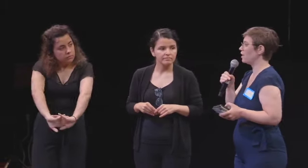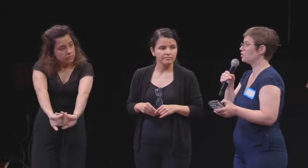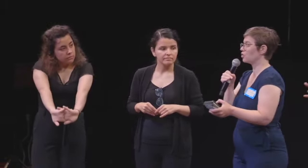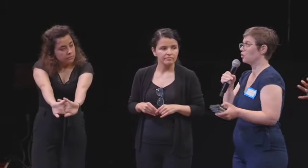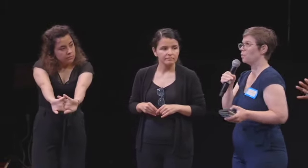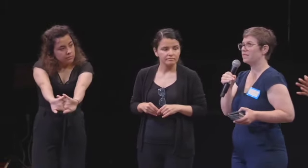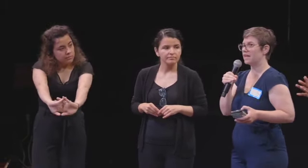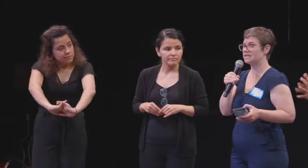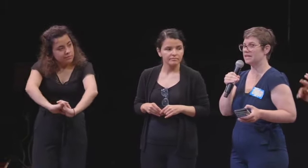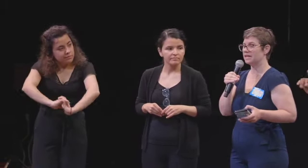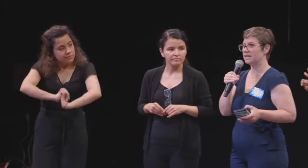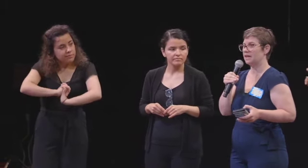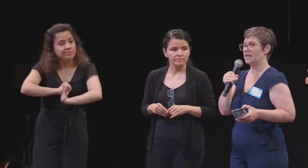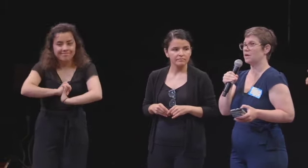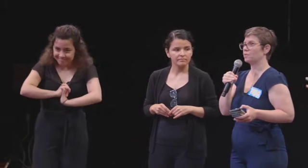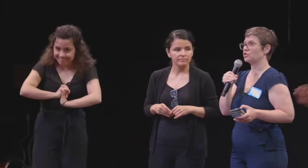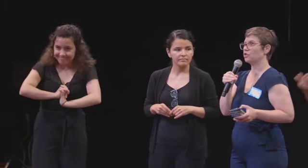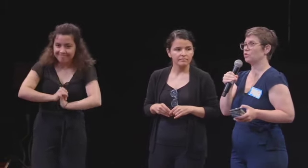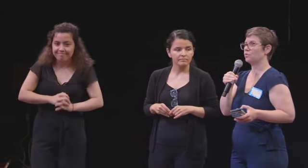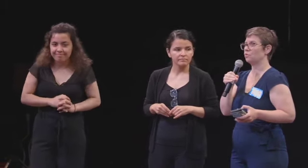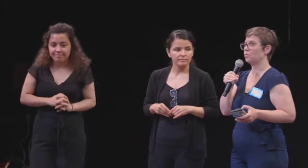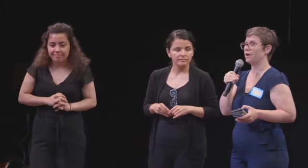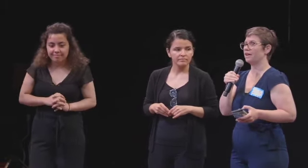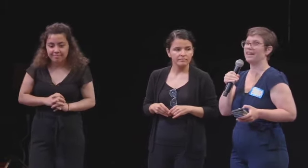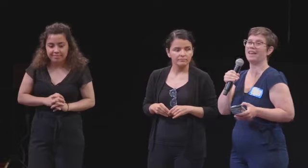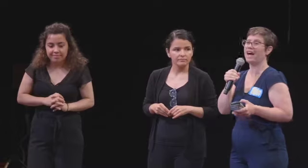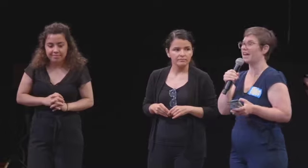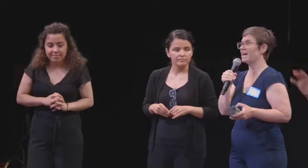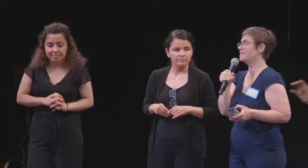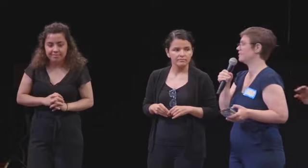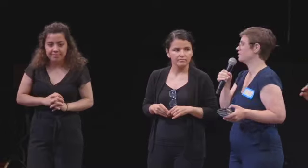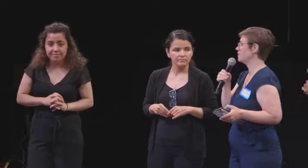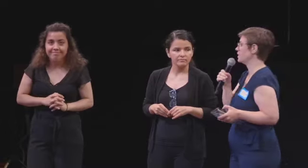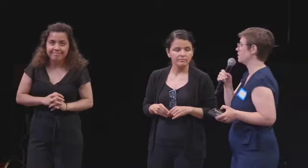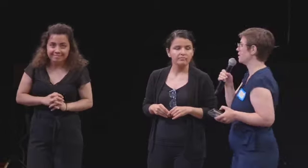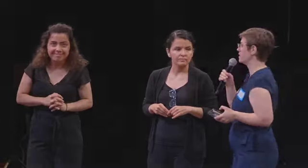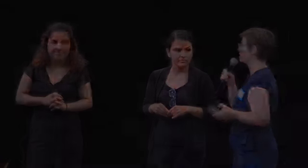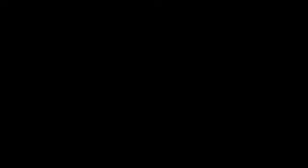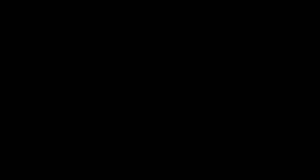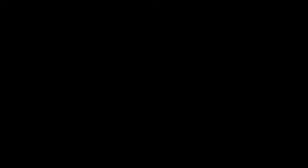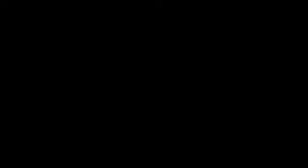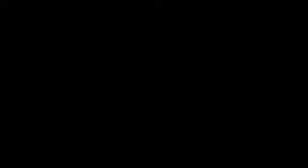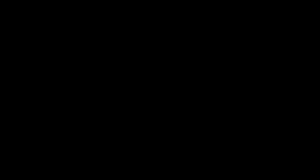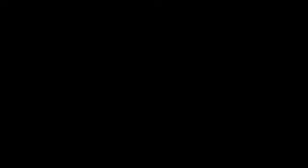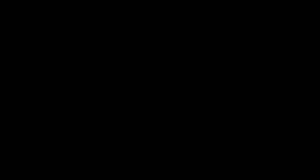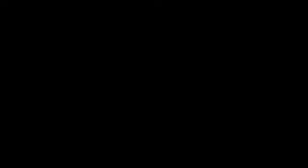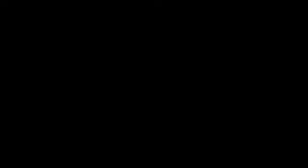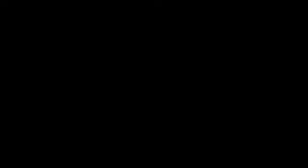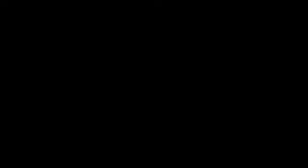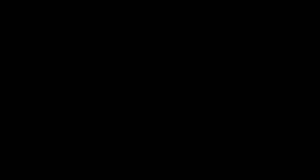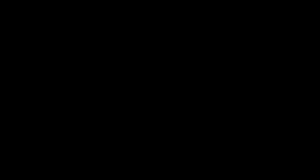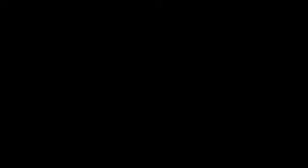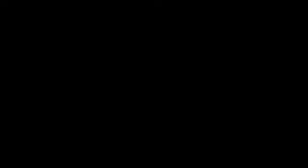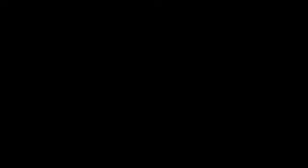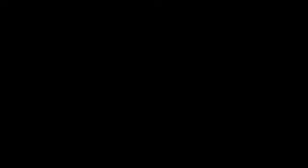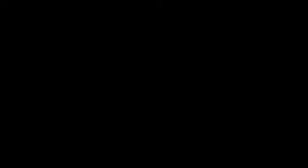to show you what they did, and then we'll show you what non-ideal placement is. [AD] Two women in an office, one is seated with her eyes closed.